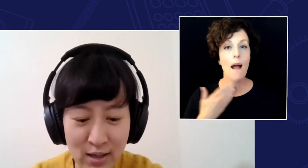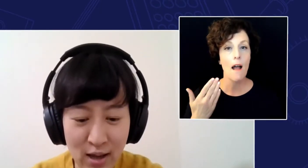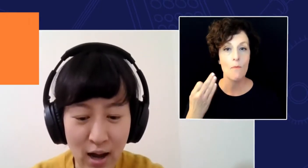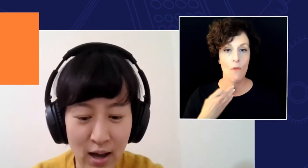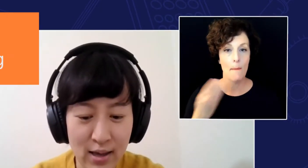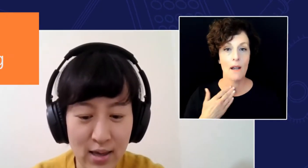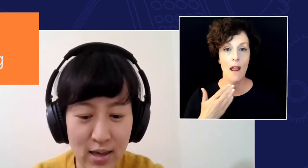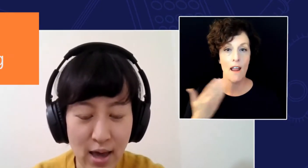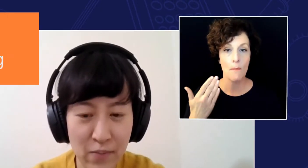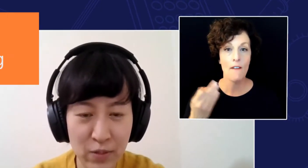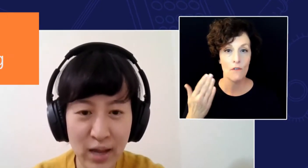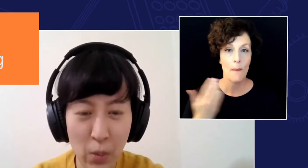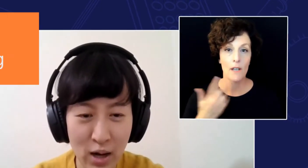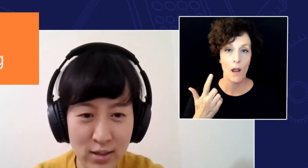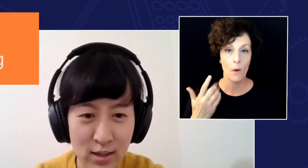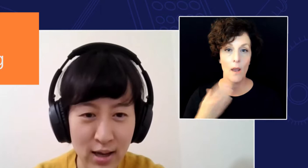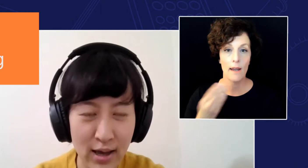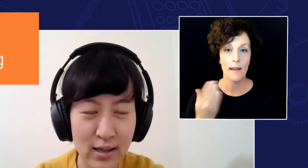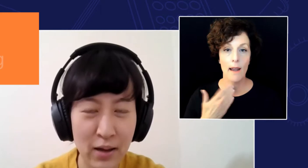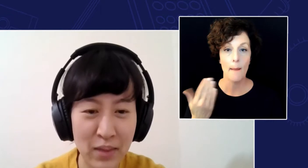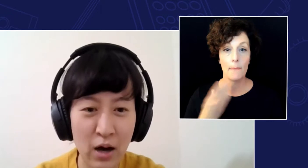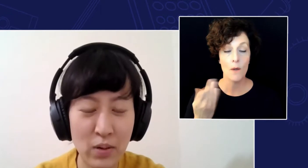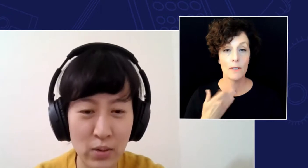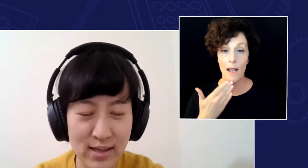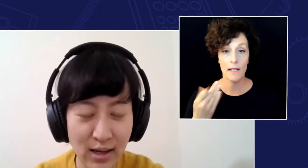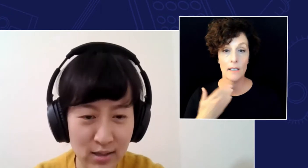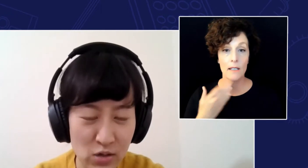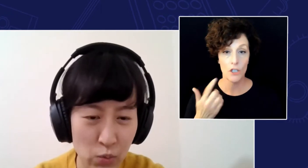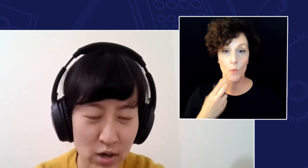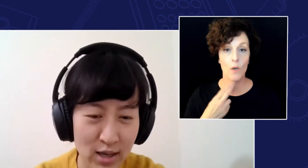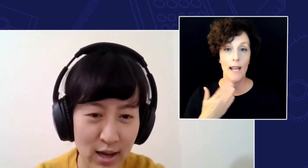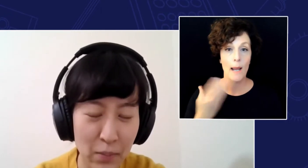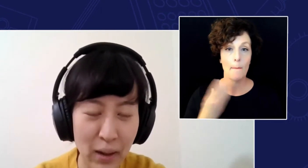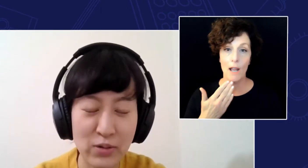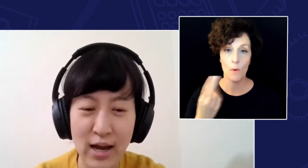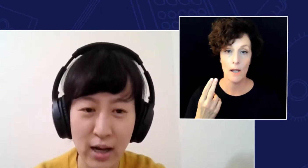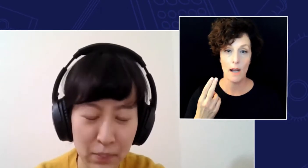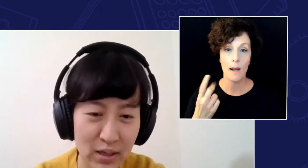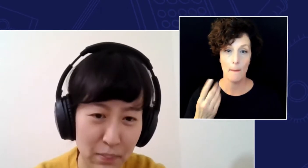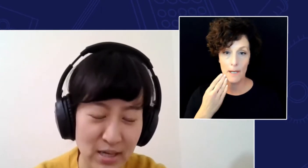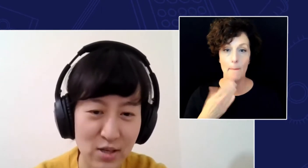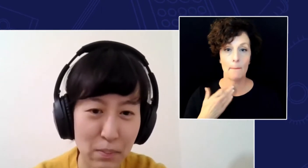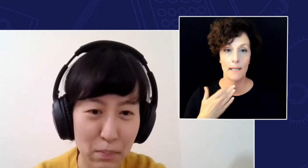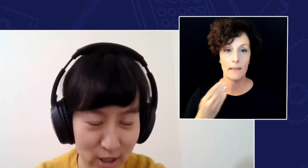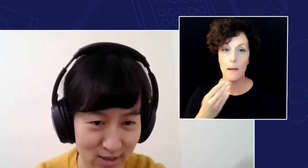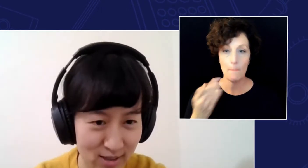I am from Taiwan, and I'm now a scientist working at a biotech company based in Boston.